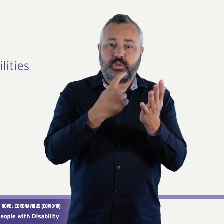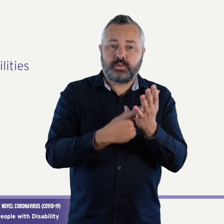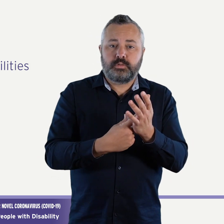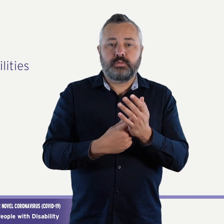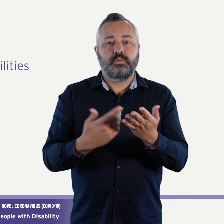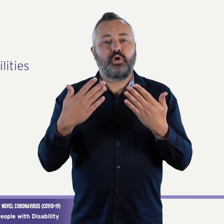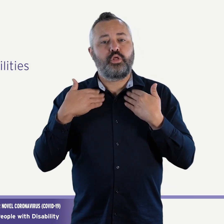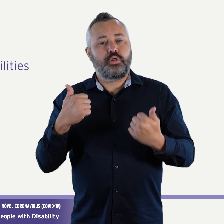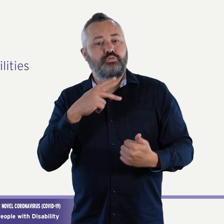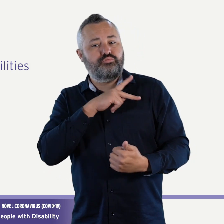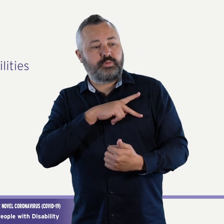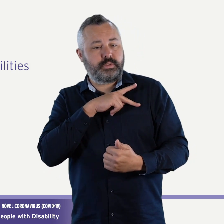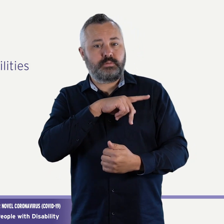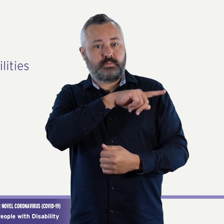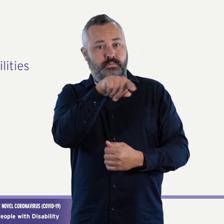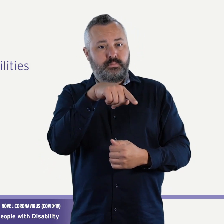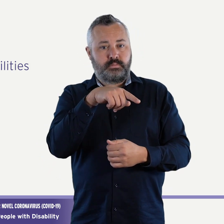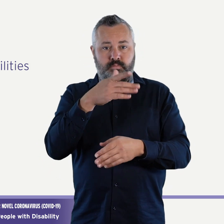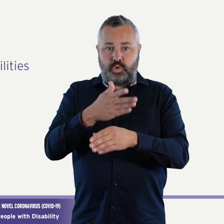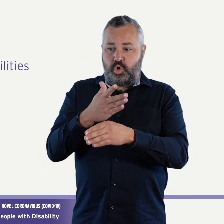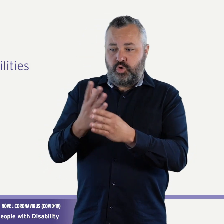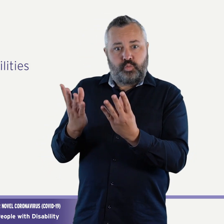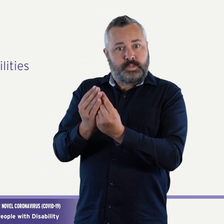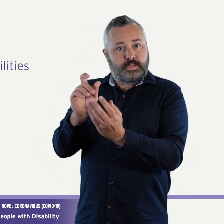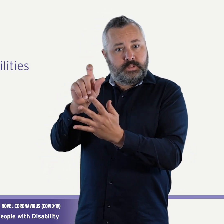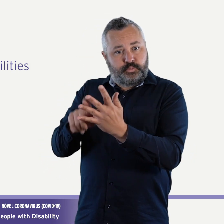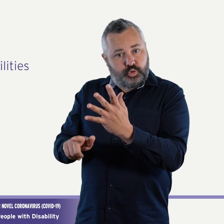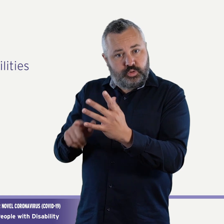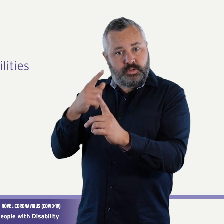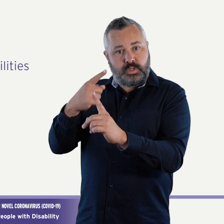Clinicians and public health professionals and practitioners should engage with people with disability -